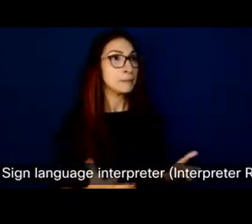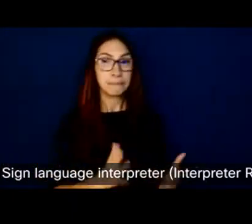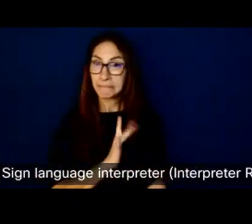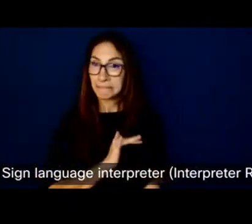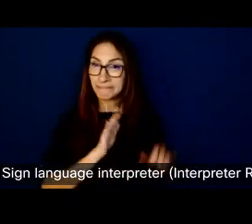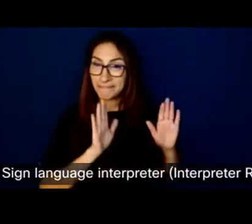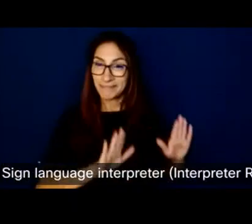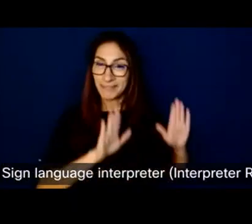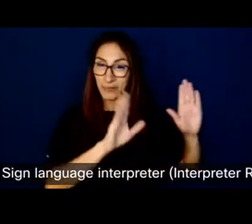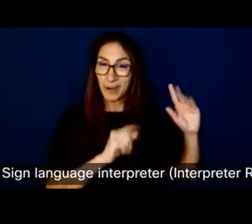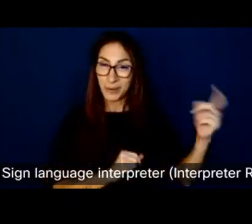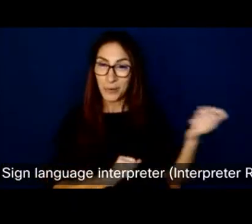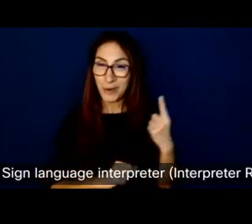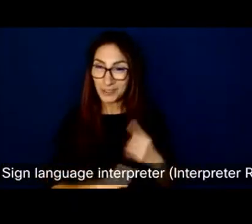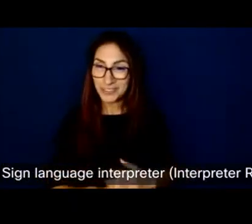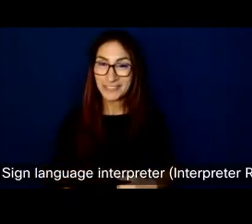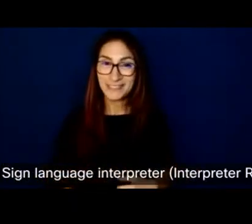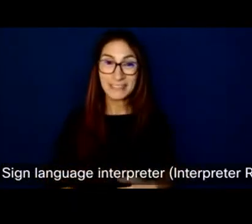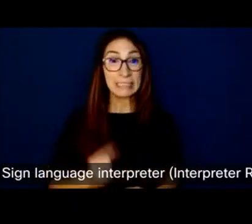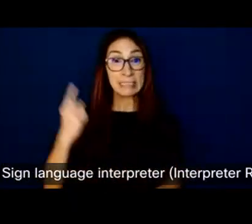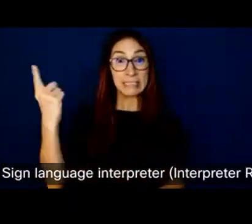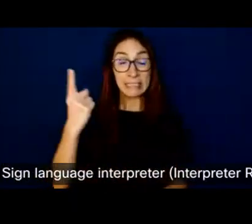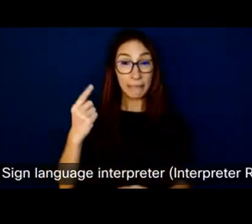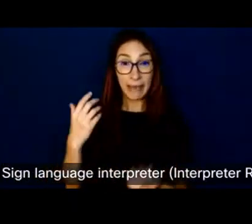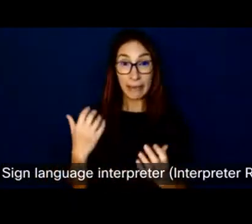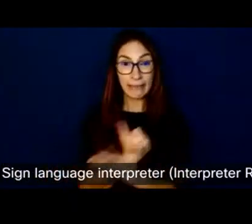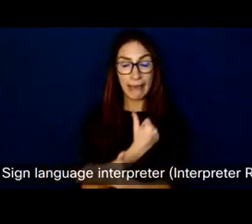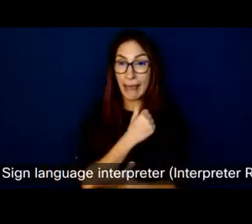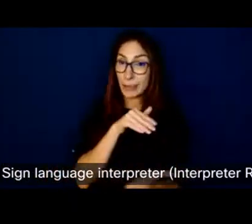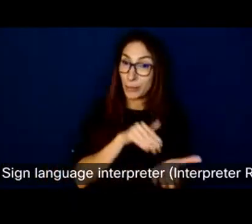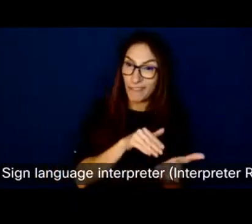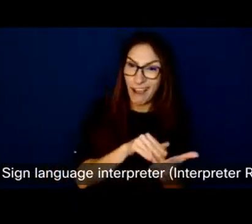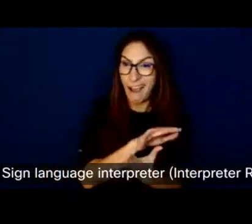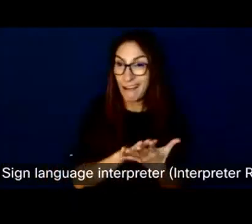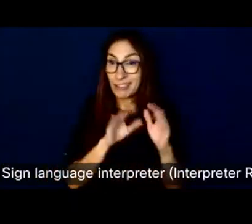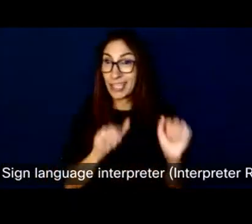things that providers can do right now, is start to talk